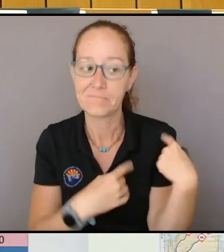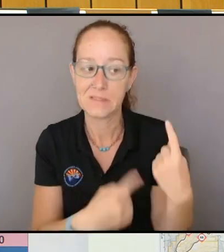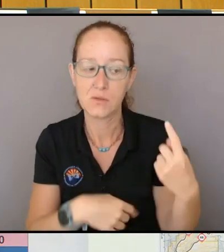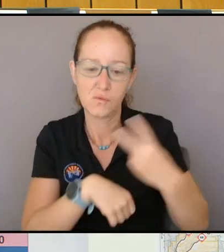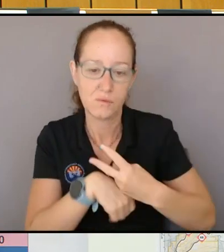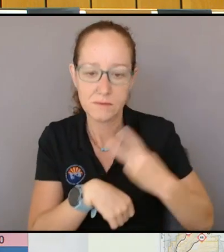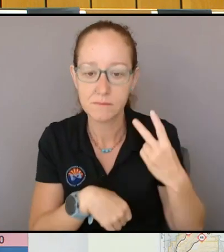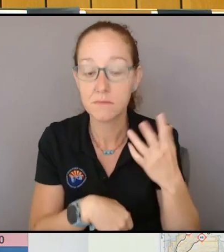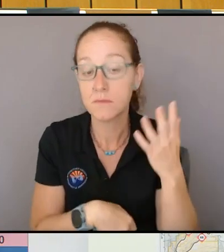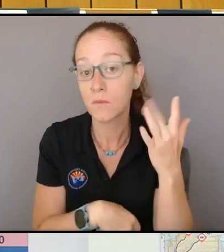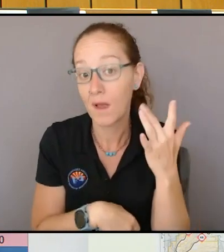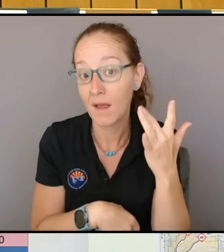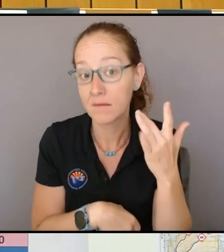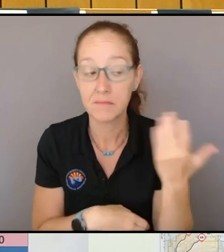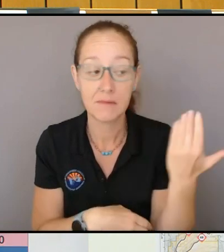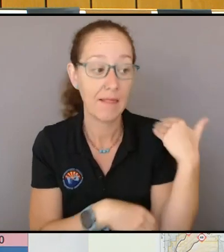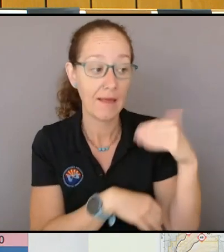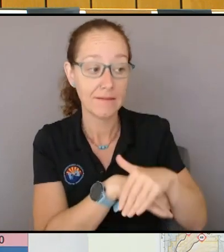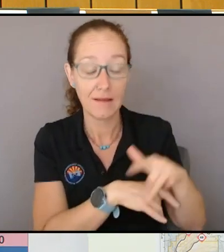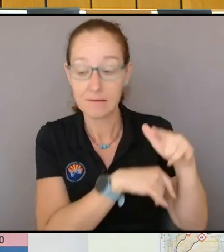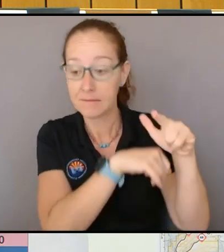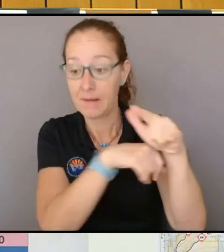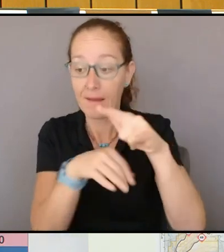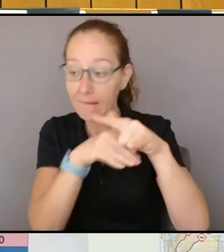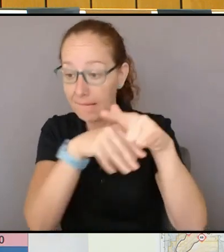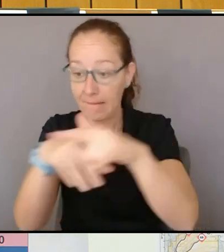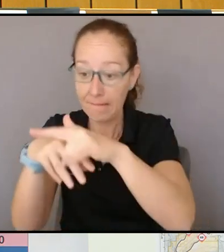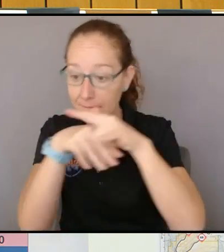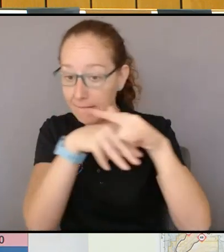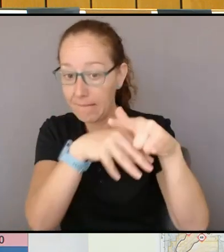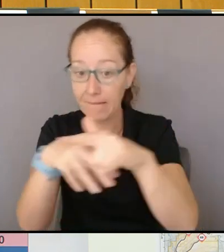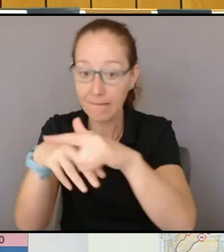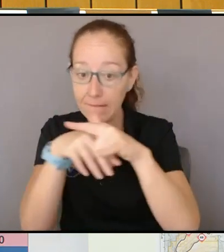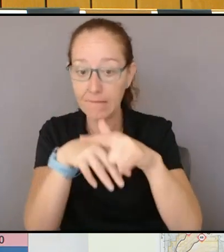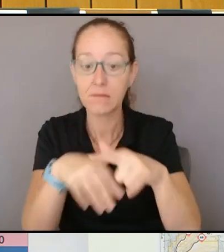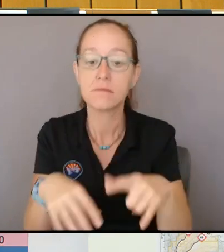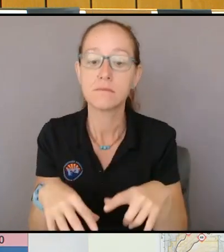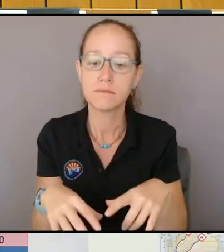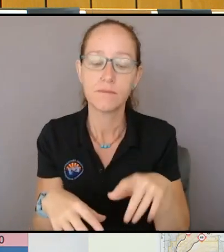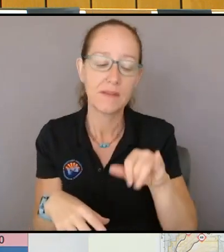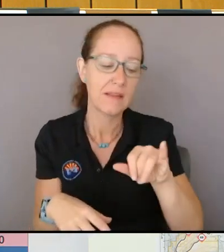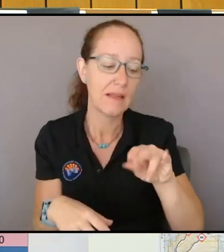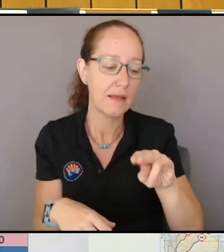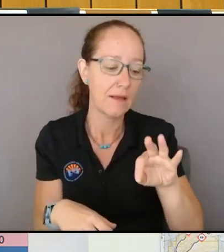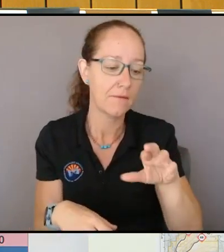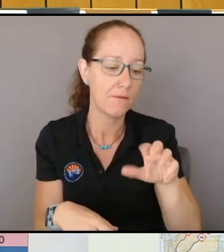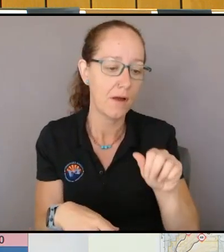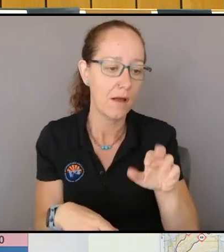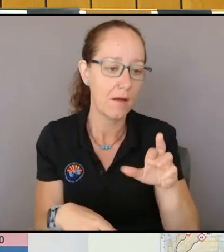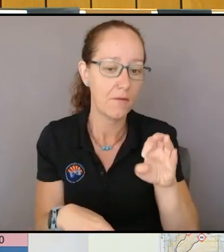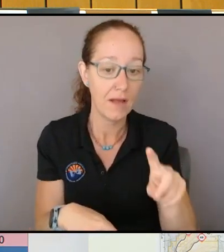plane that we use to provide our really accurate infrared mapping had a mechanical issue and was unable